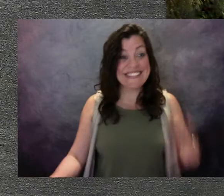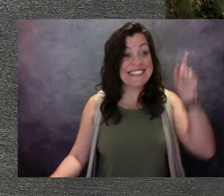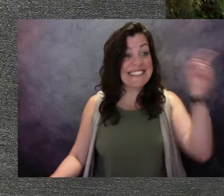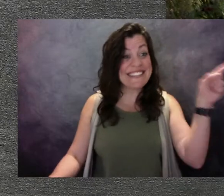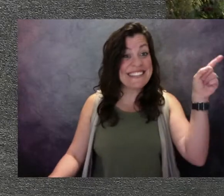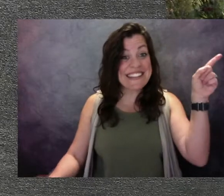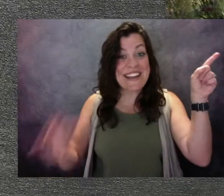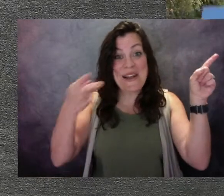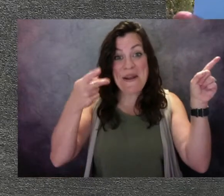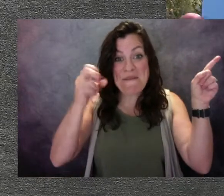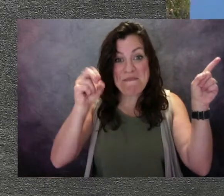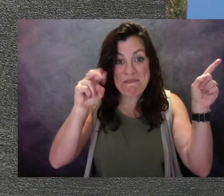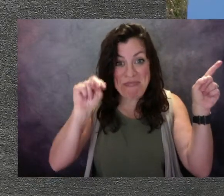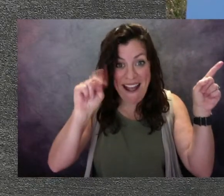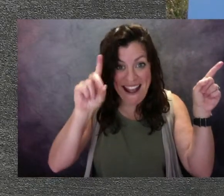This is a pond.